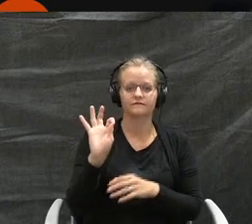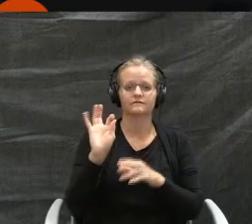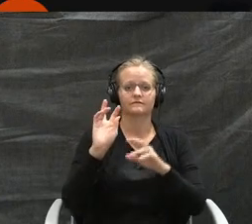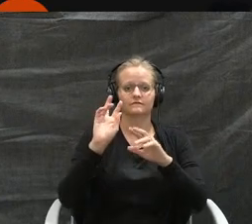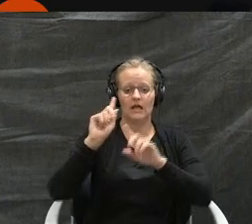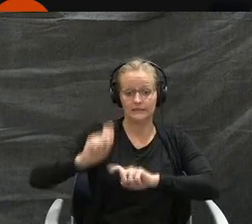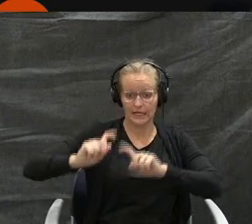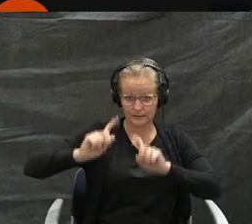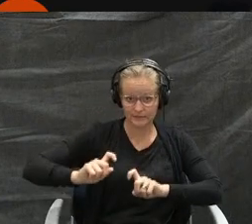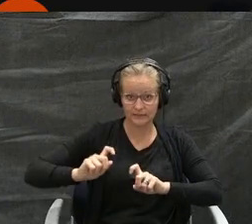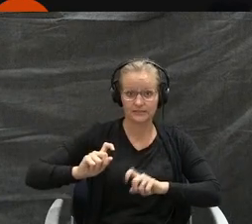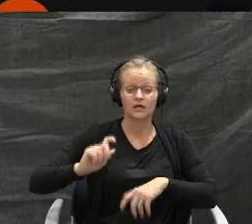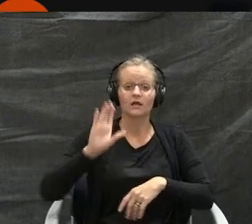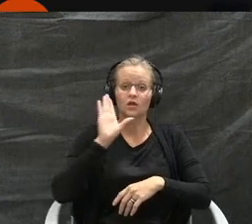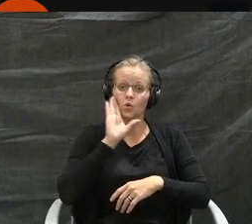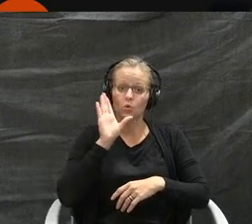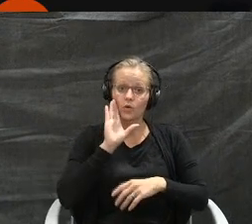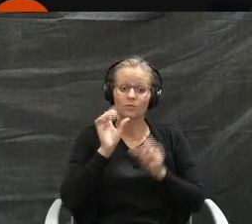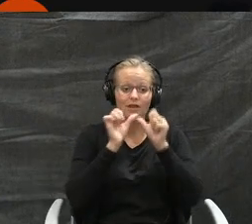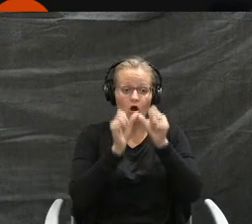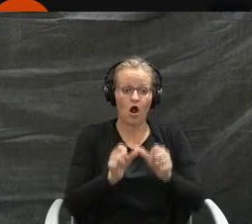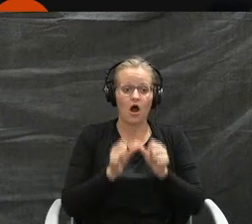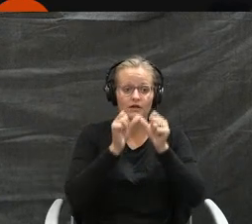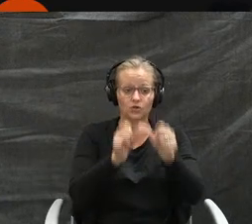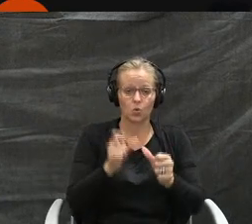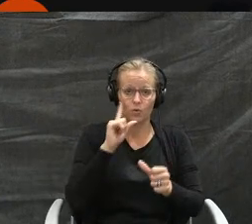the data we need so we can inform our teaching.